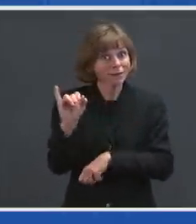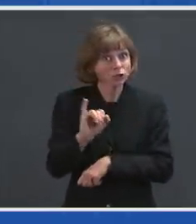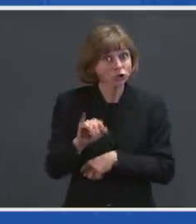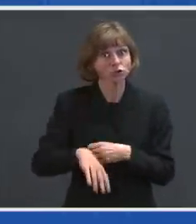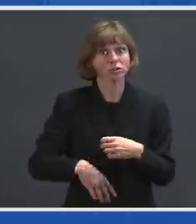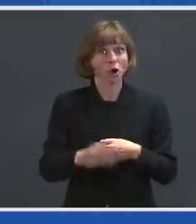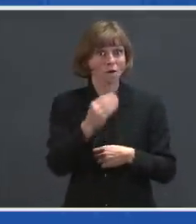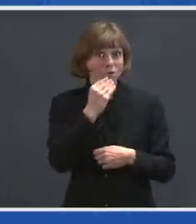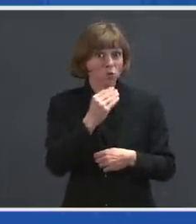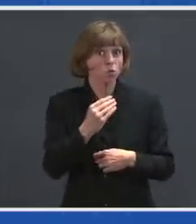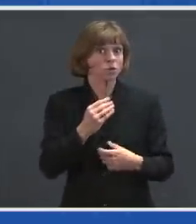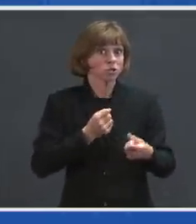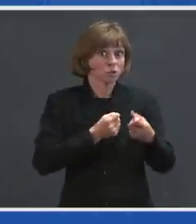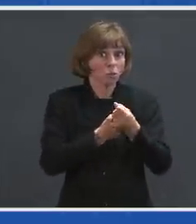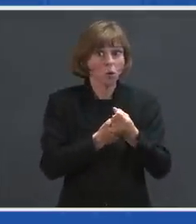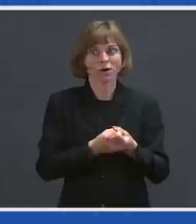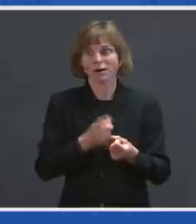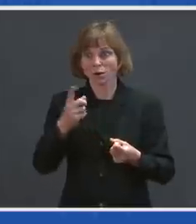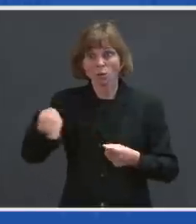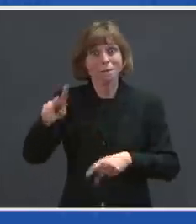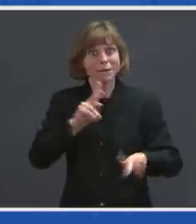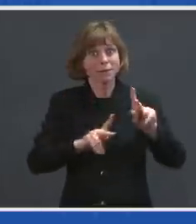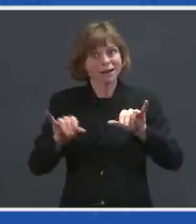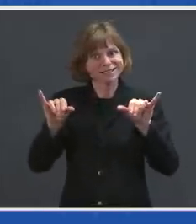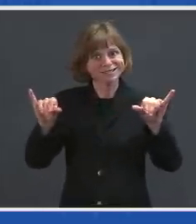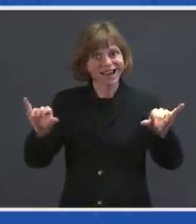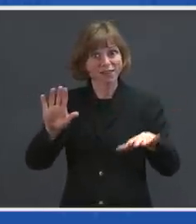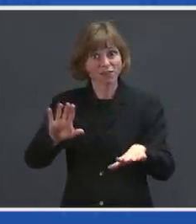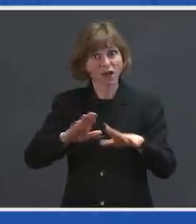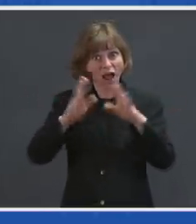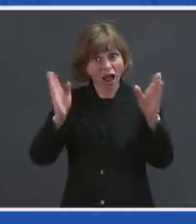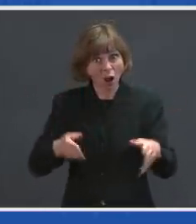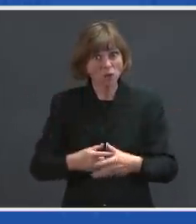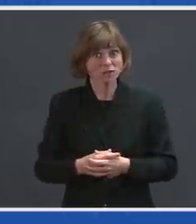on keeping people in their homes, on safely reopening our schools.